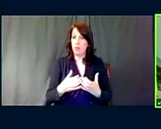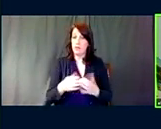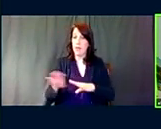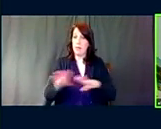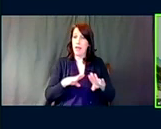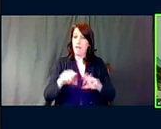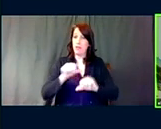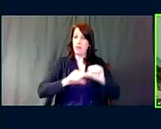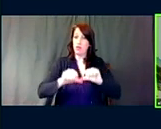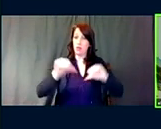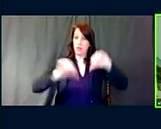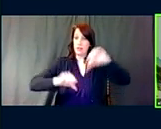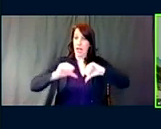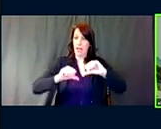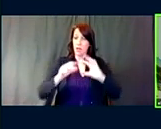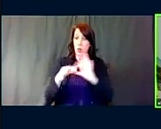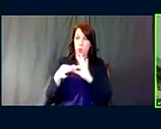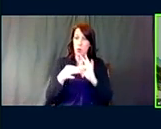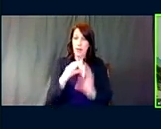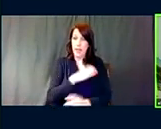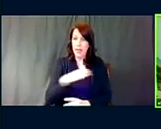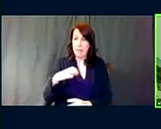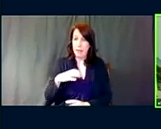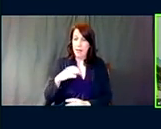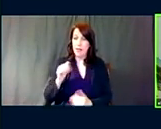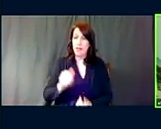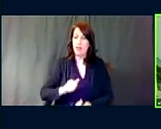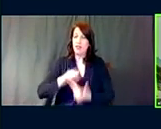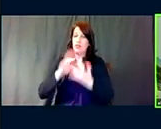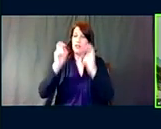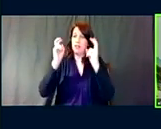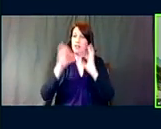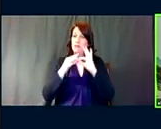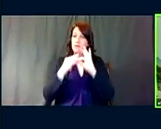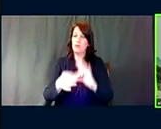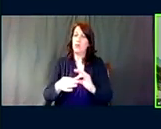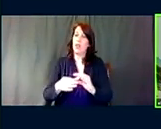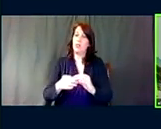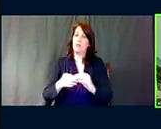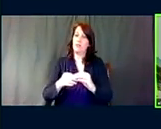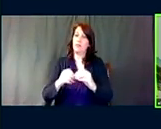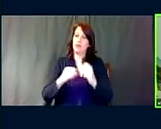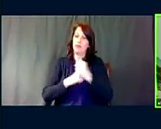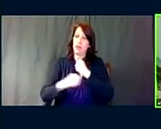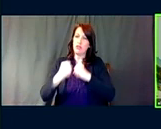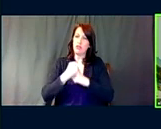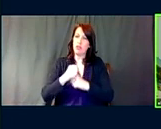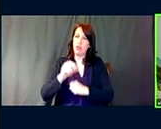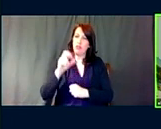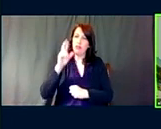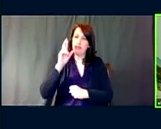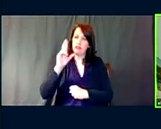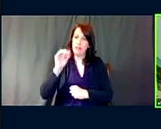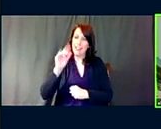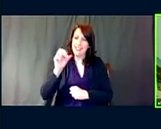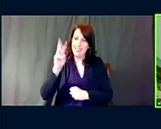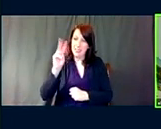OF THE BEHAVIORAL AND SOCIAL SCIENCE COORDINATING COMMITTEE